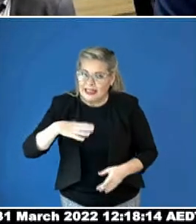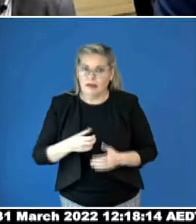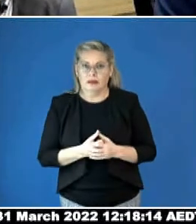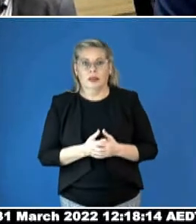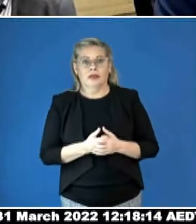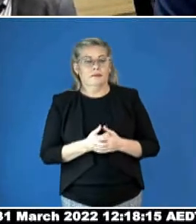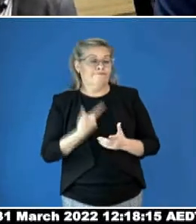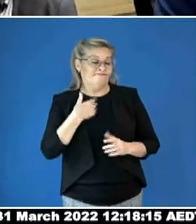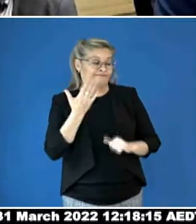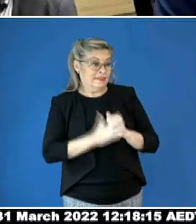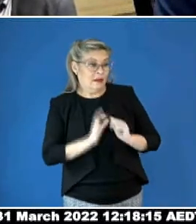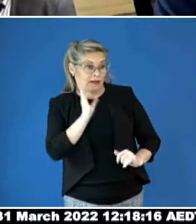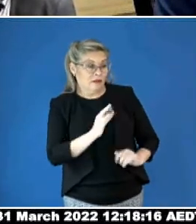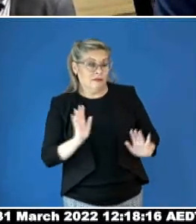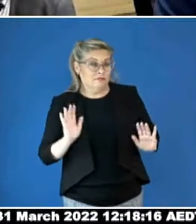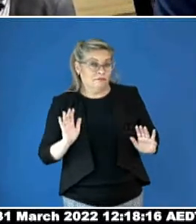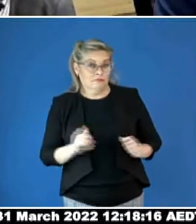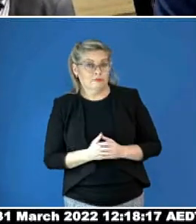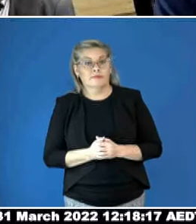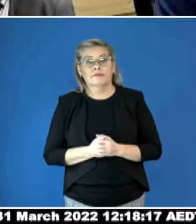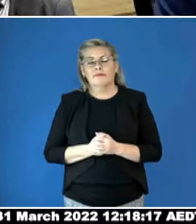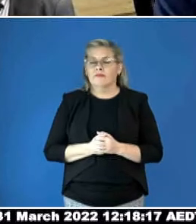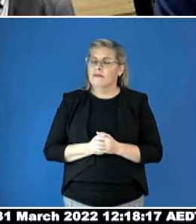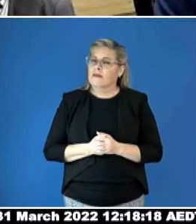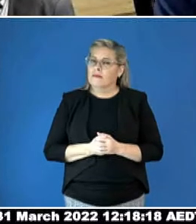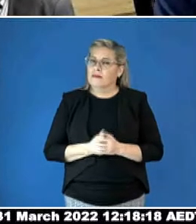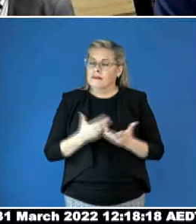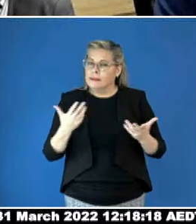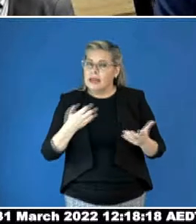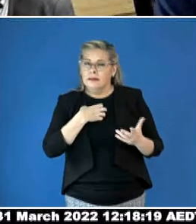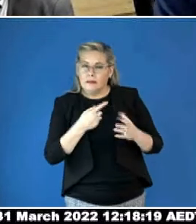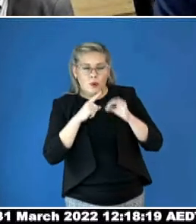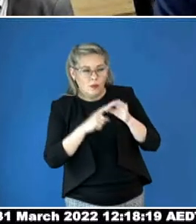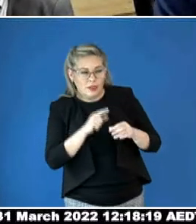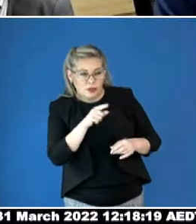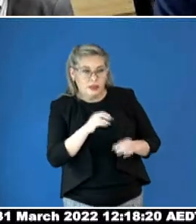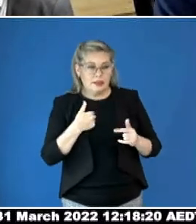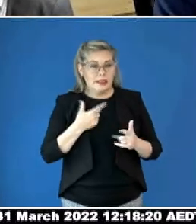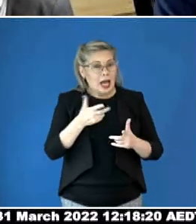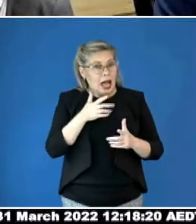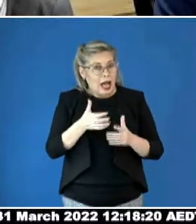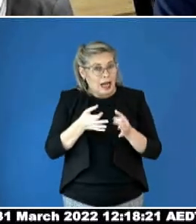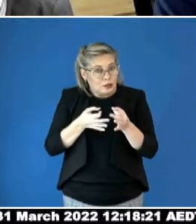Yes. MS FRASER: Has Anglicare considered providing Niky with any form of redress? MS CUMMING: Not to my knowledge.